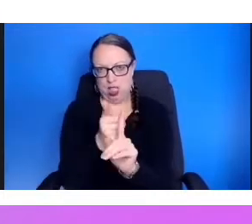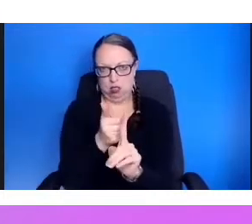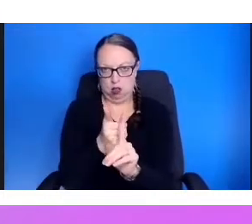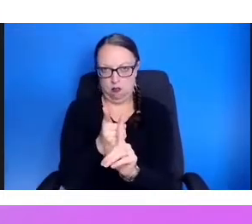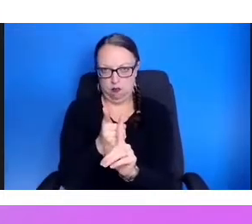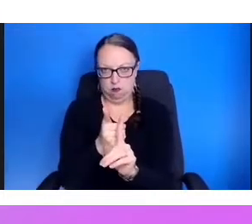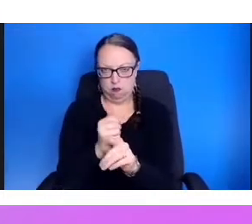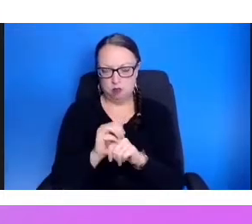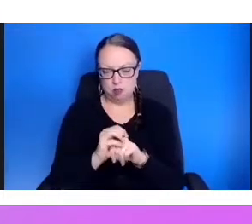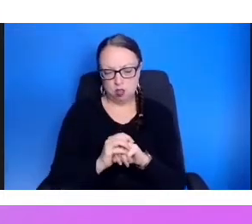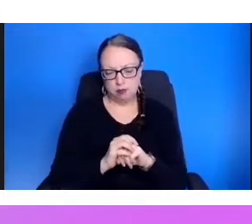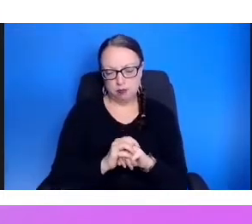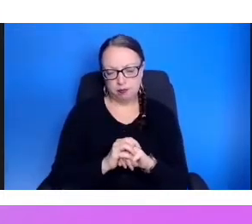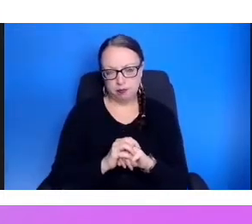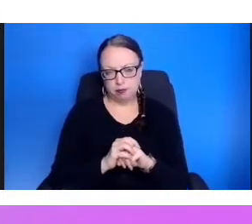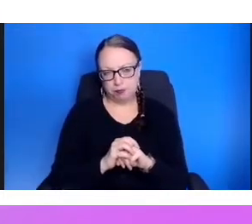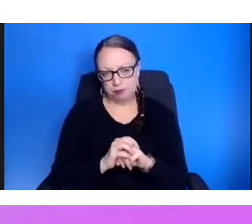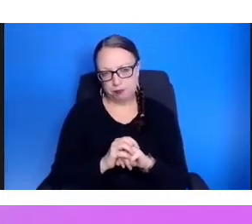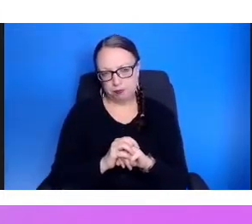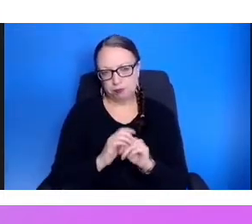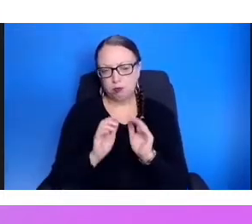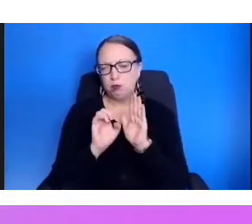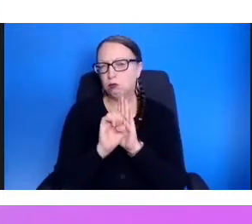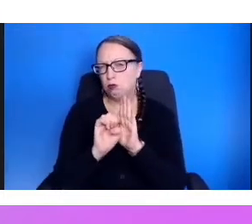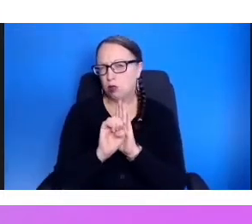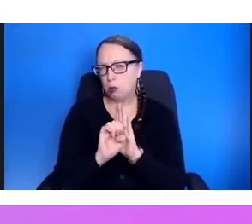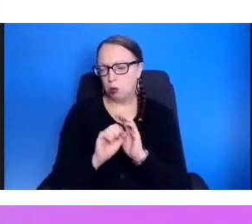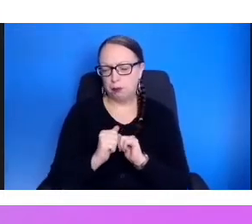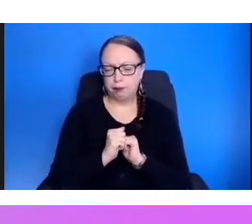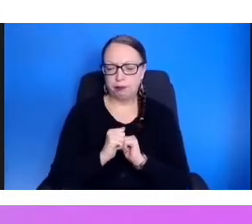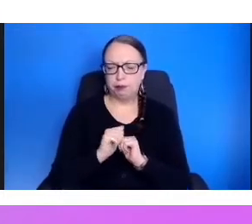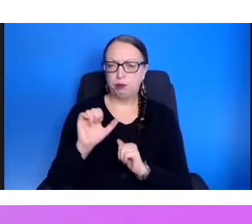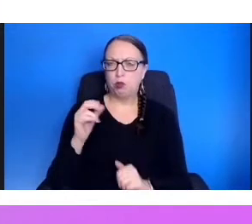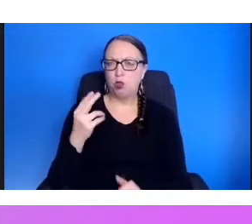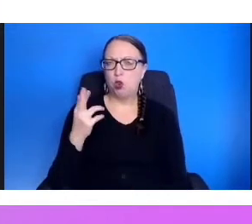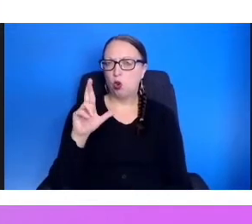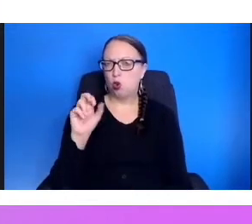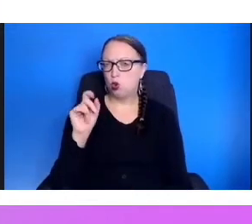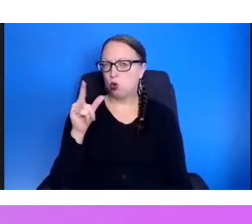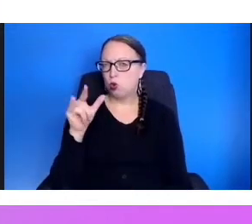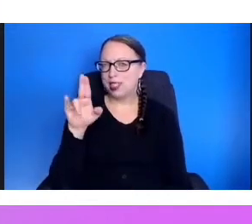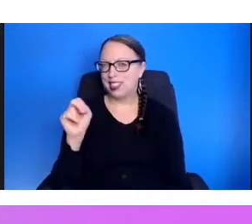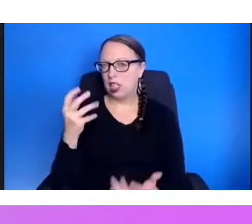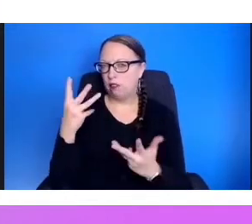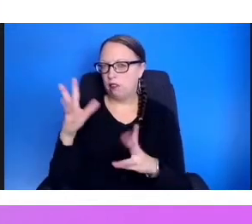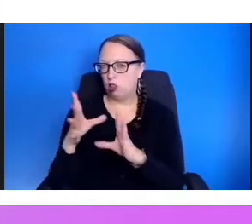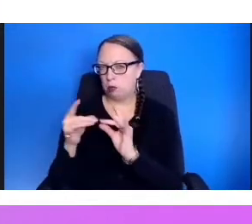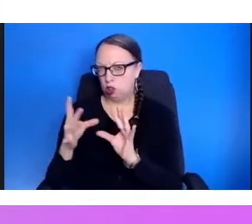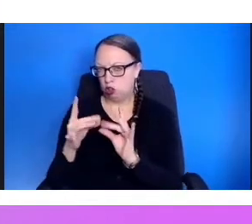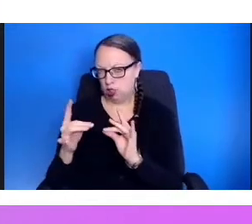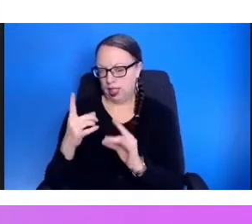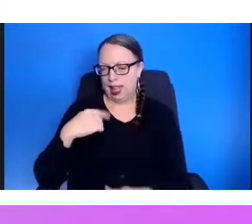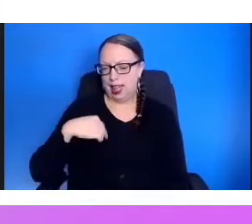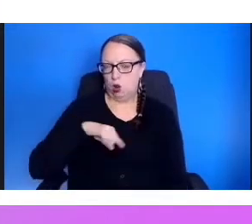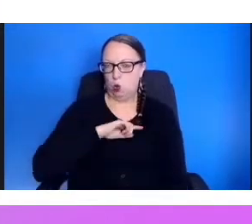So for example Christine's already mentioned that we co-create all of our research